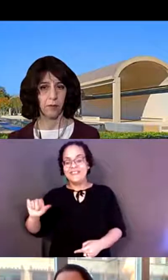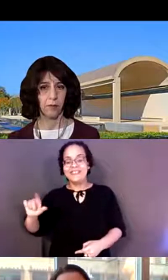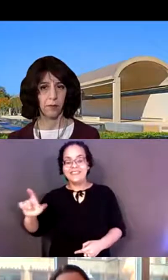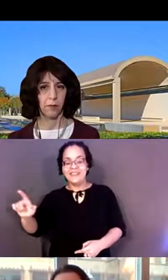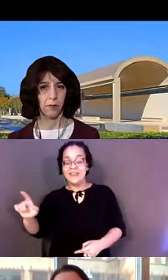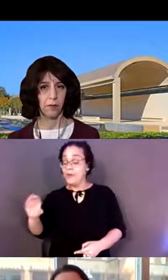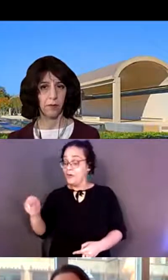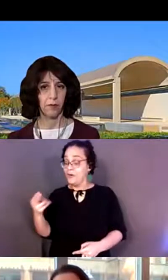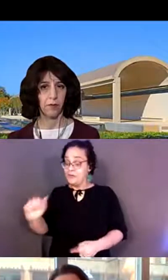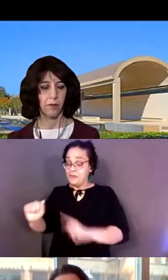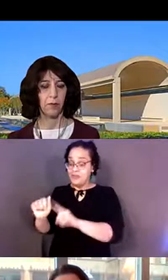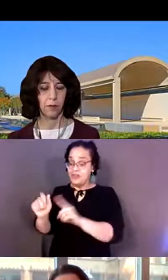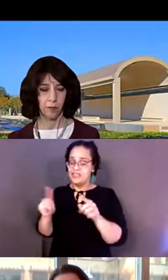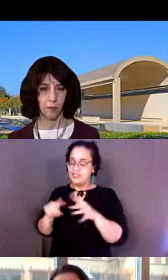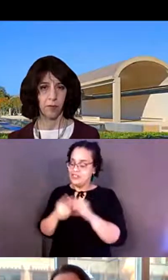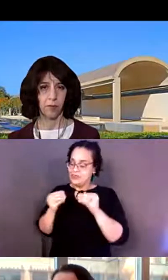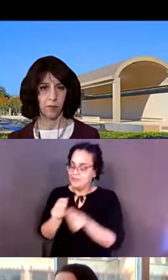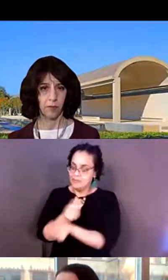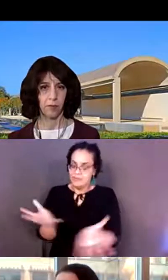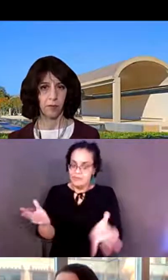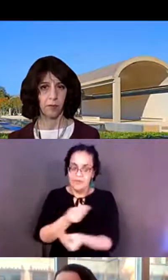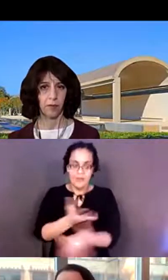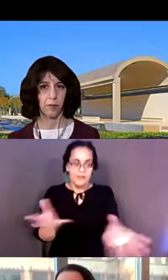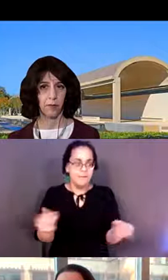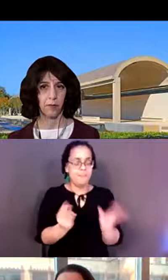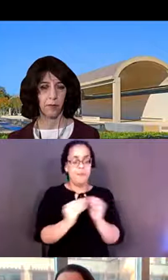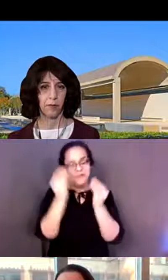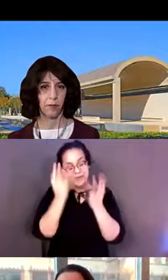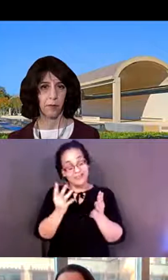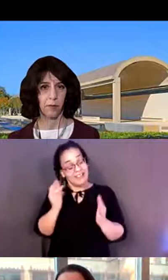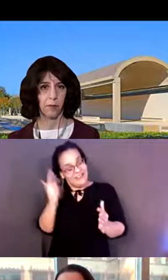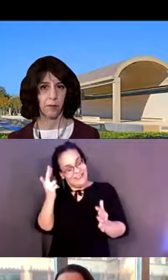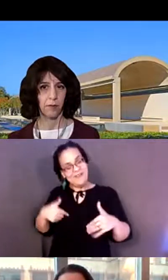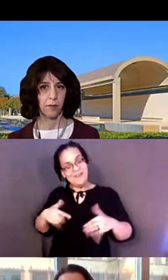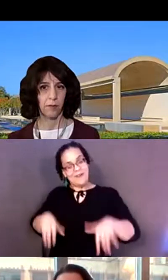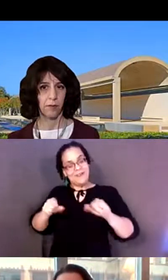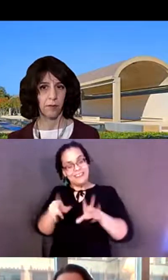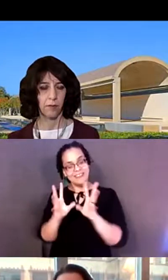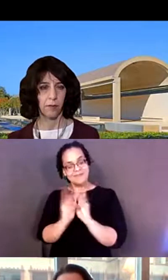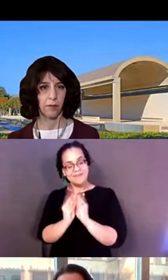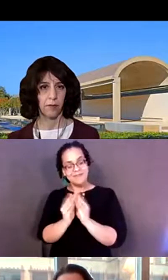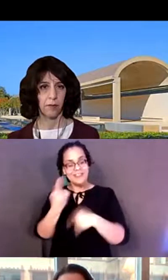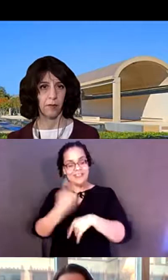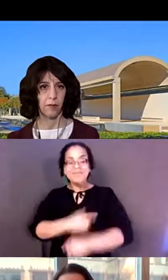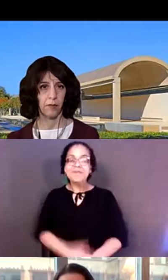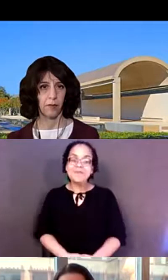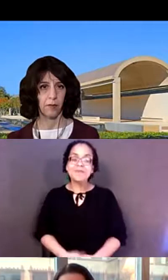that information out and that's part of why we're here today. So next slide please.